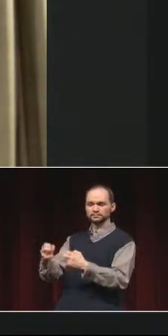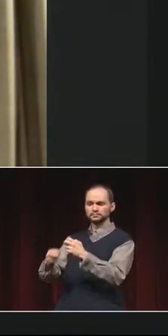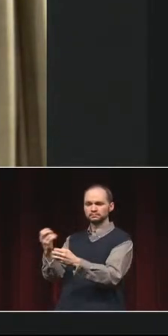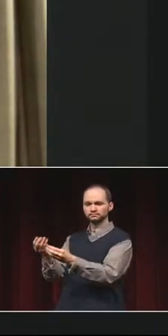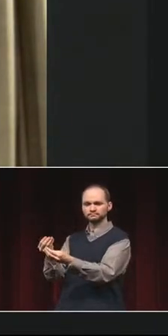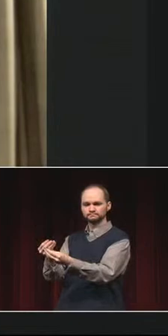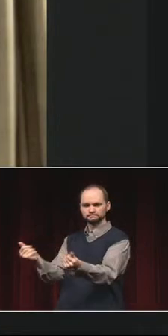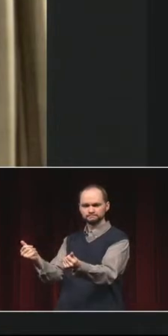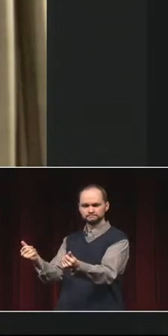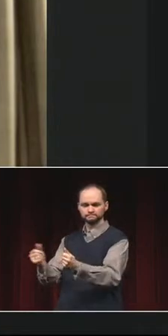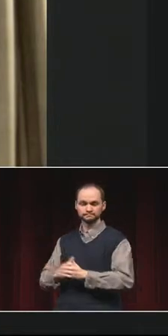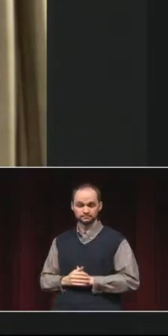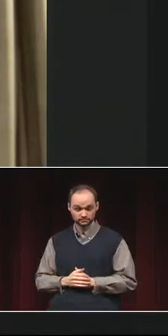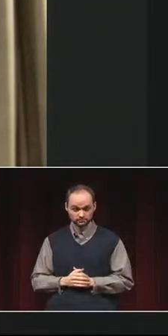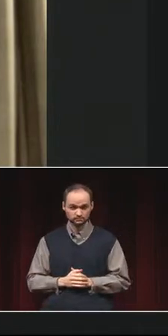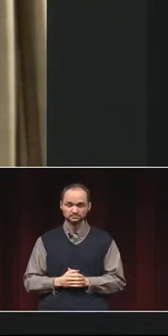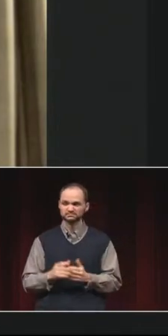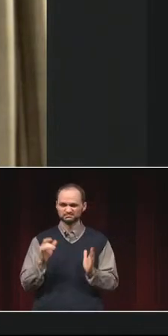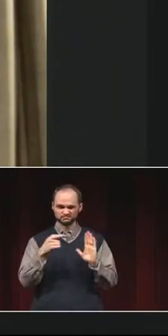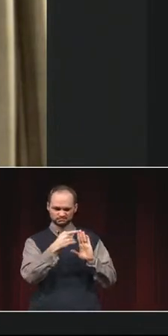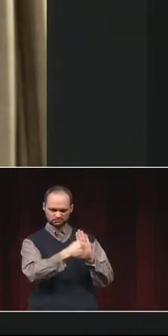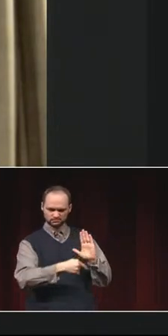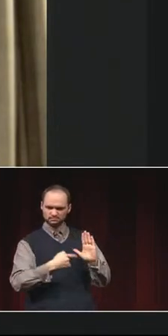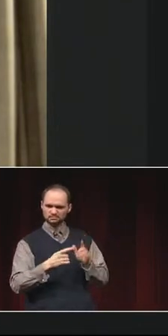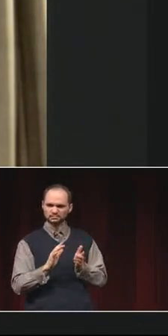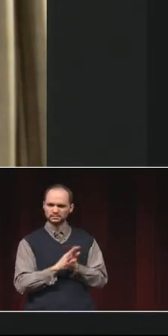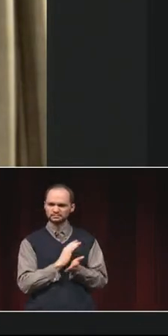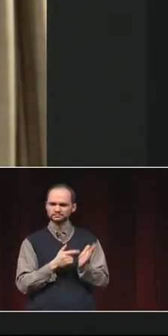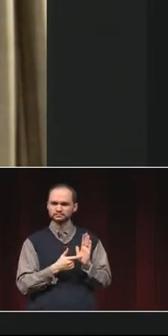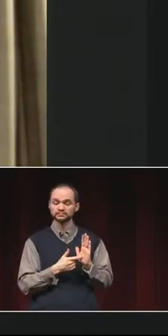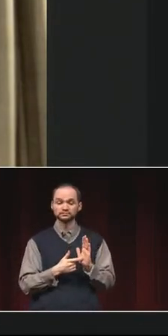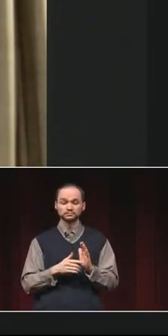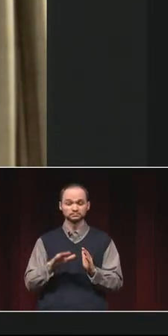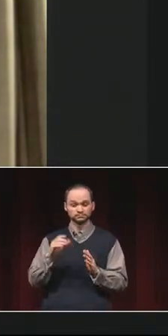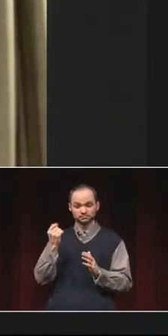In just a little under 24‑hours we had begun